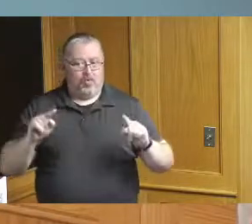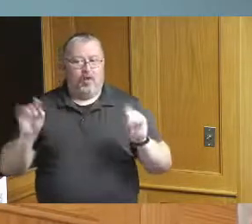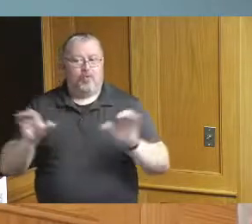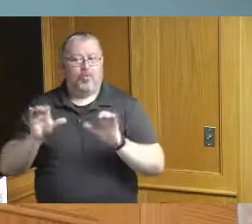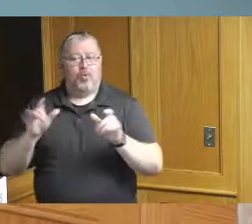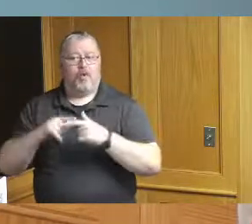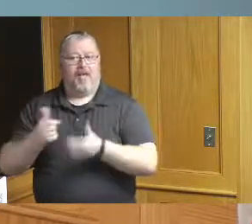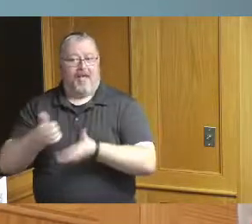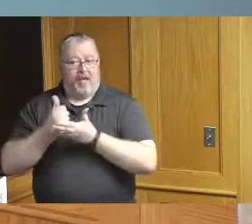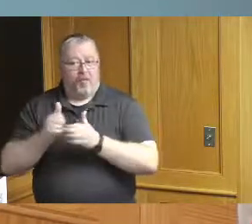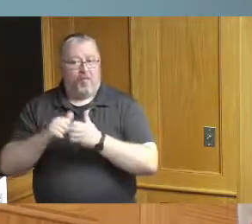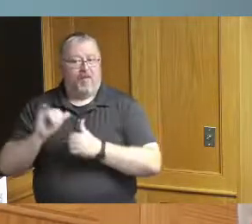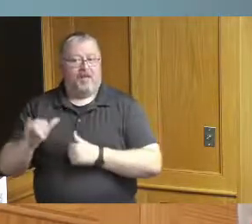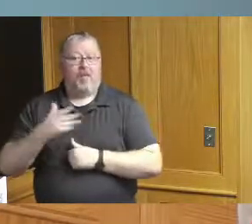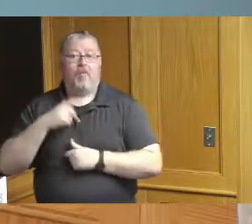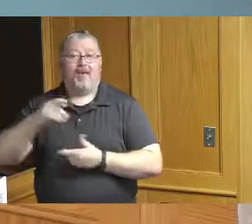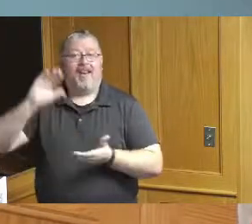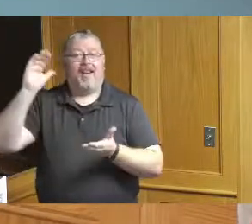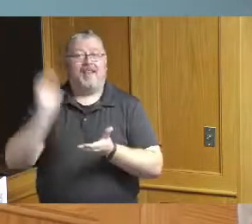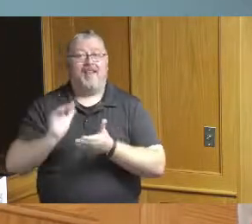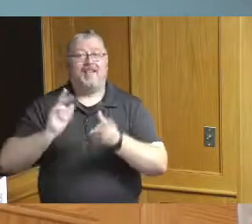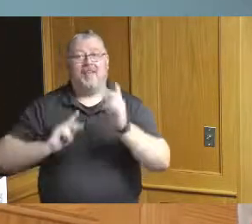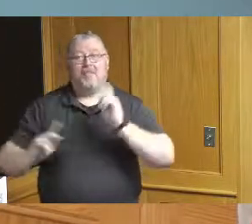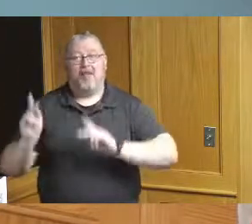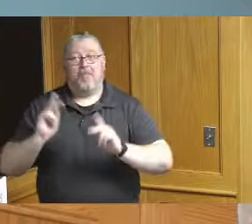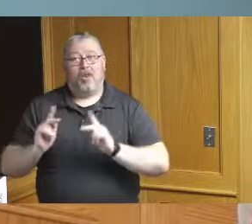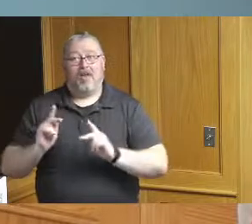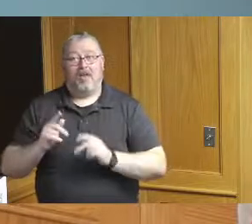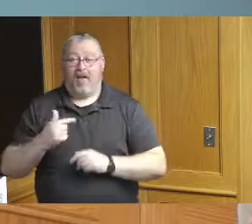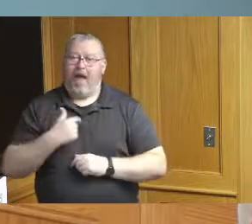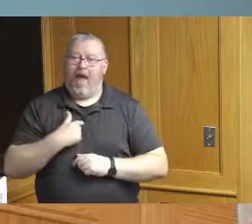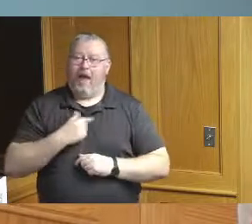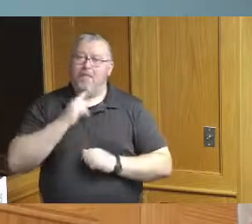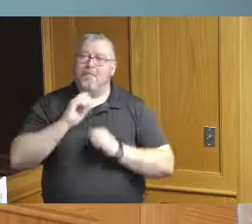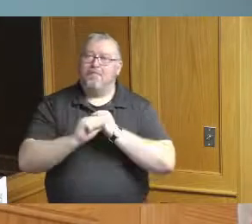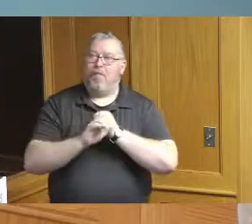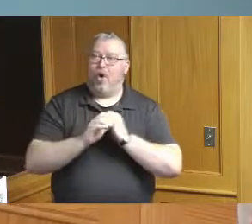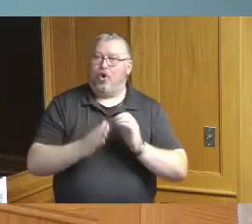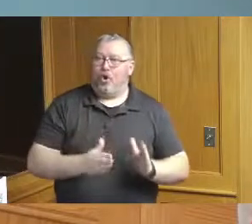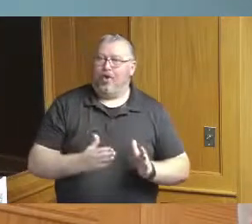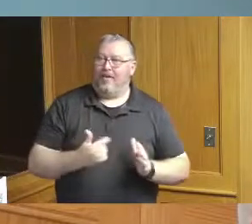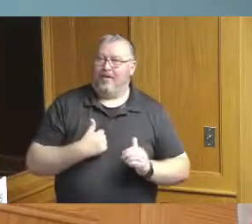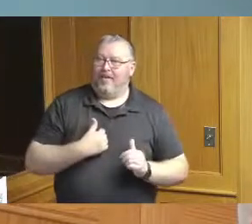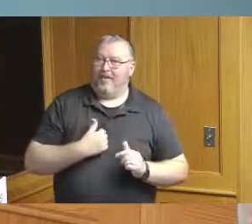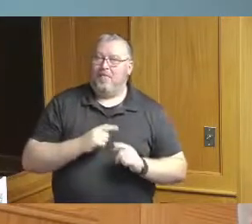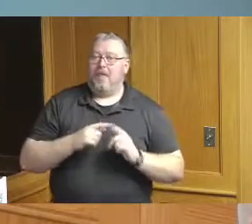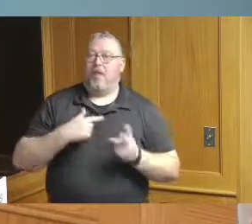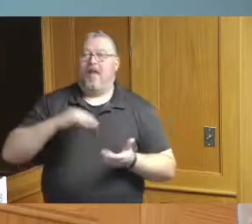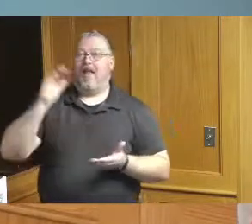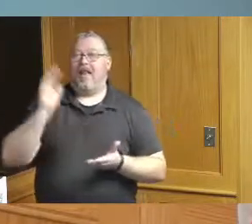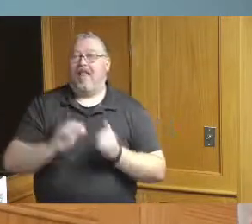help us out we need less people and I'm a marketer I'm all for marketing but we need less marketing